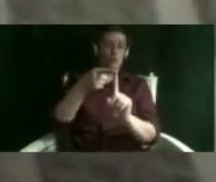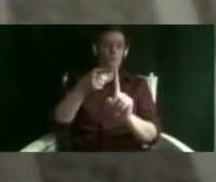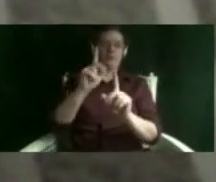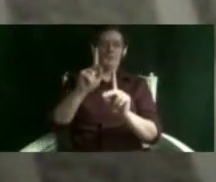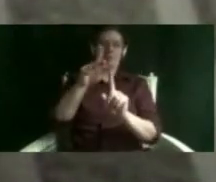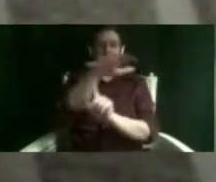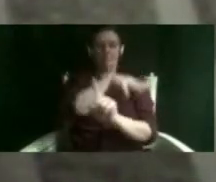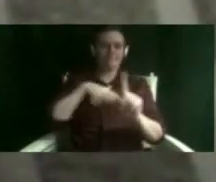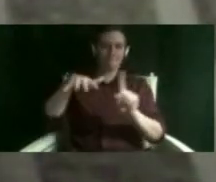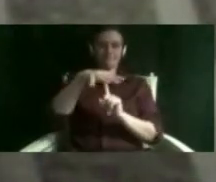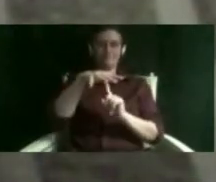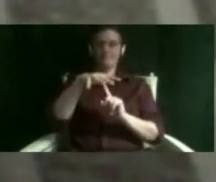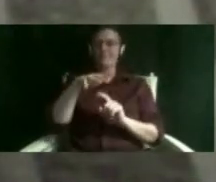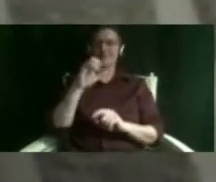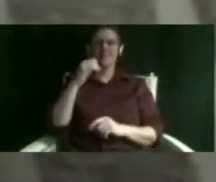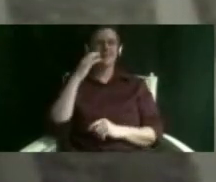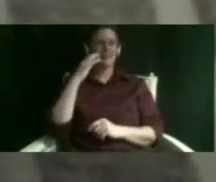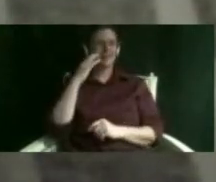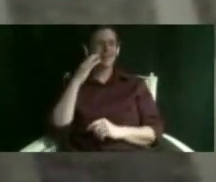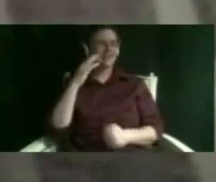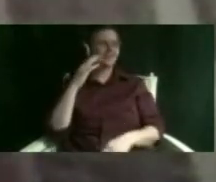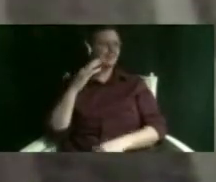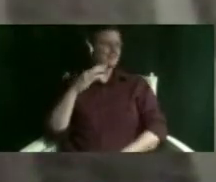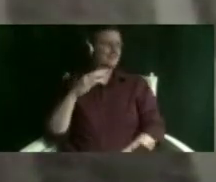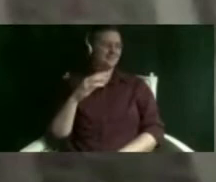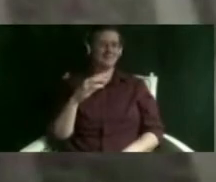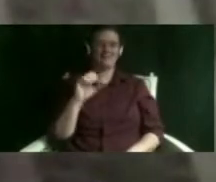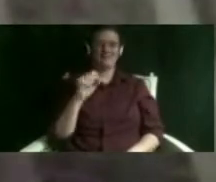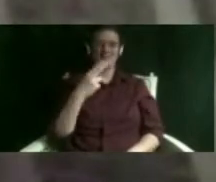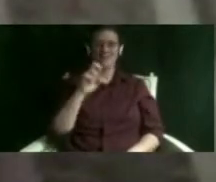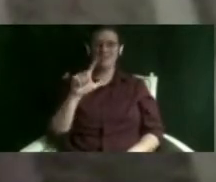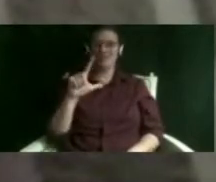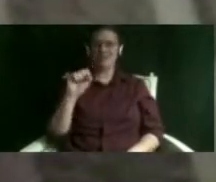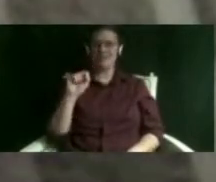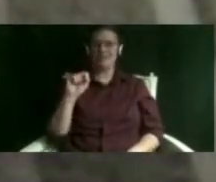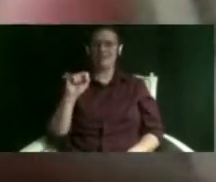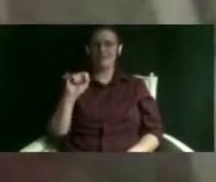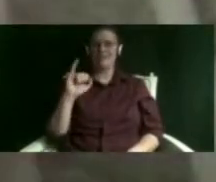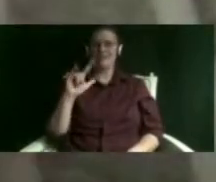cheesy uh shel silverstone poem where they're like walking around with a mask and they can't find